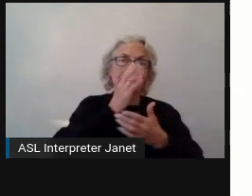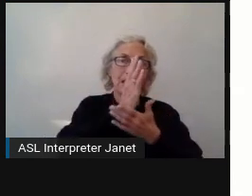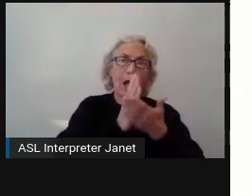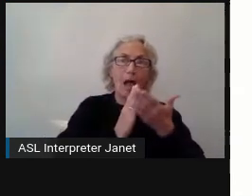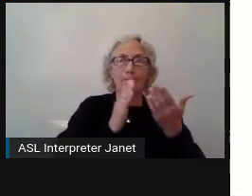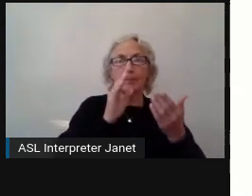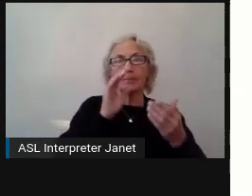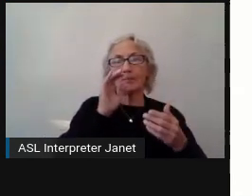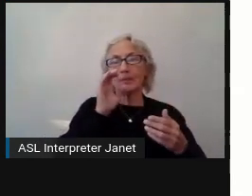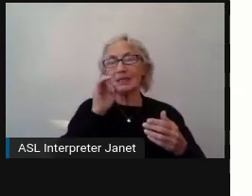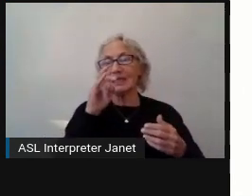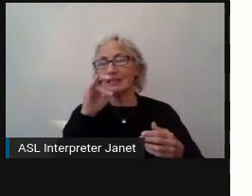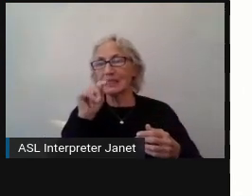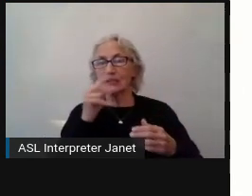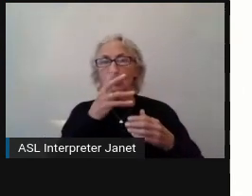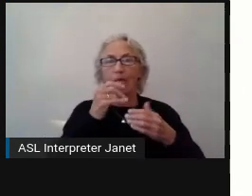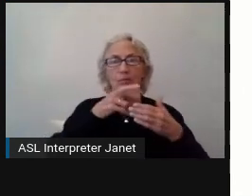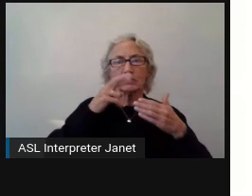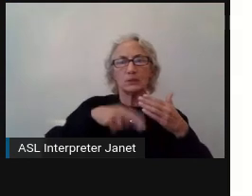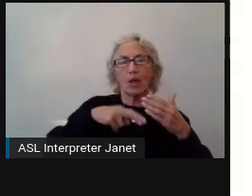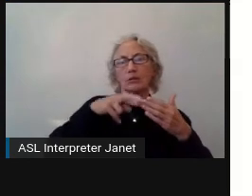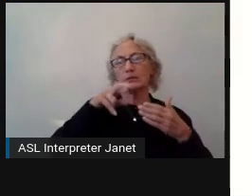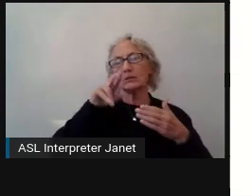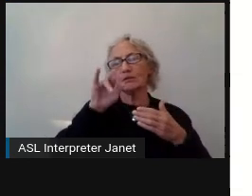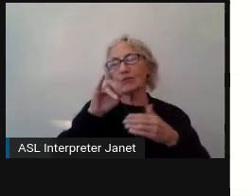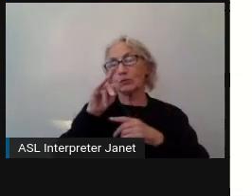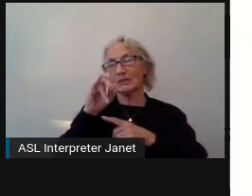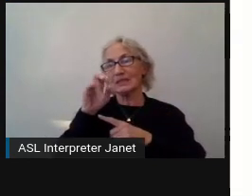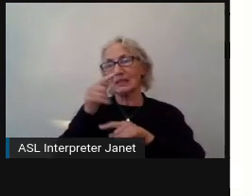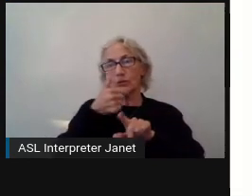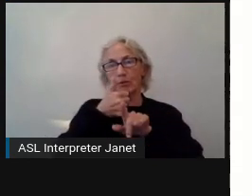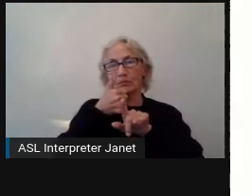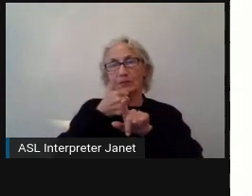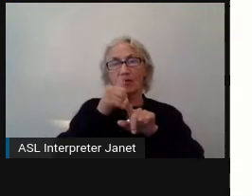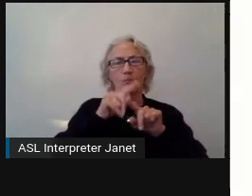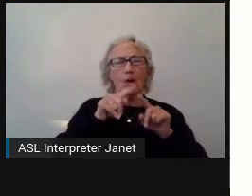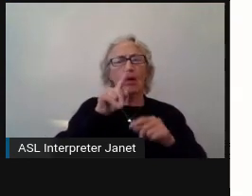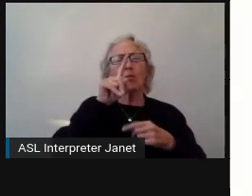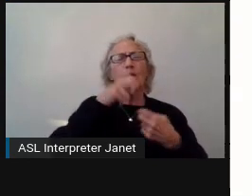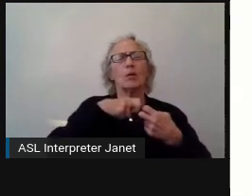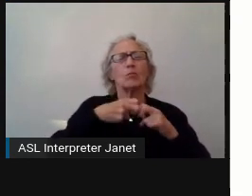of the extensions. The problem with these Joomla extensions is that